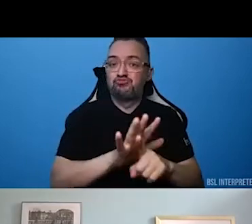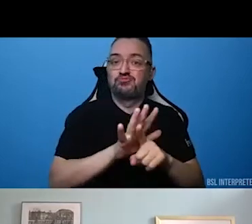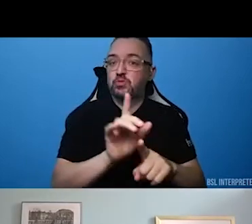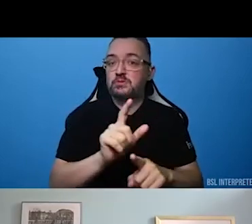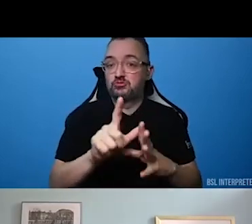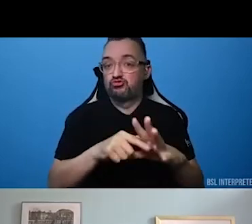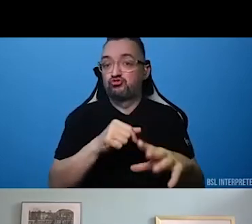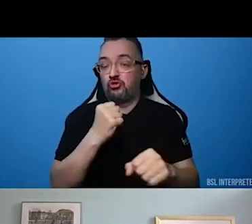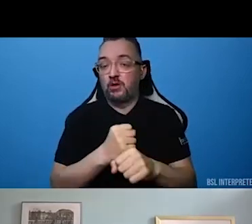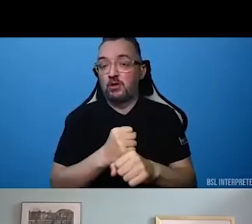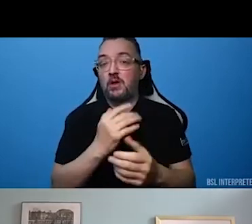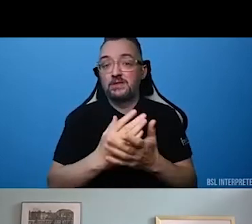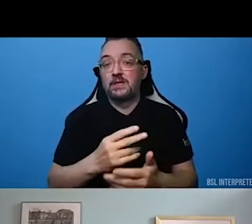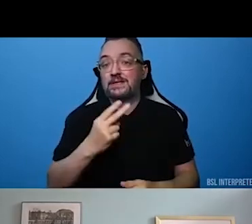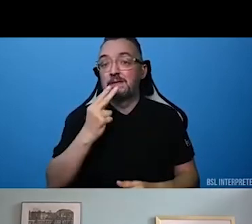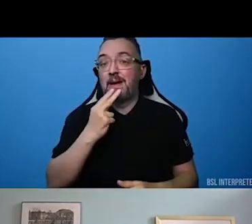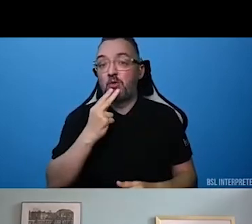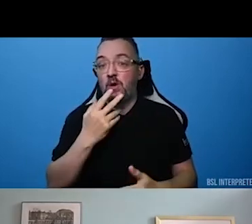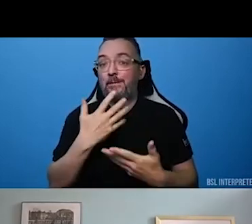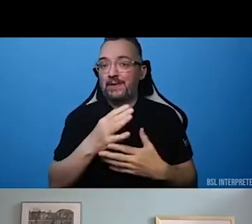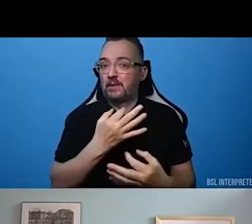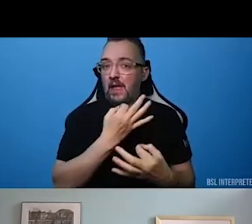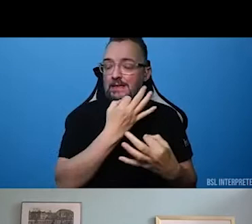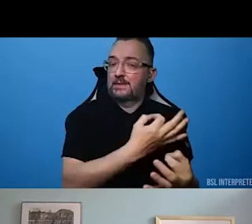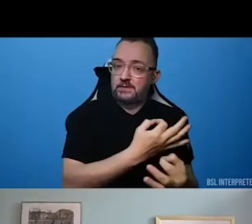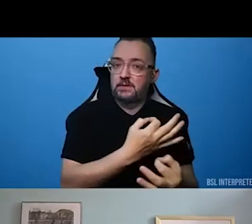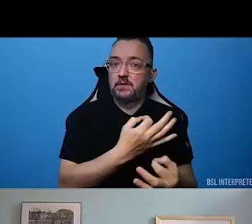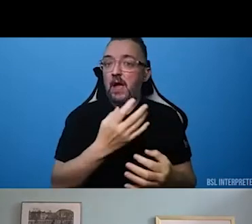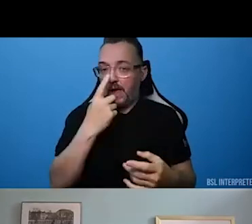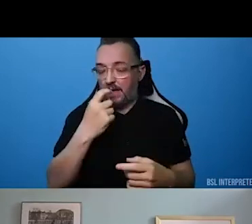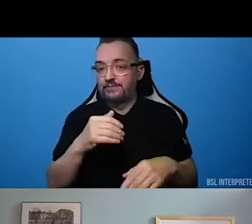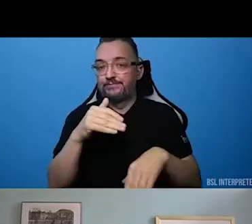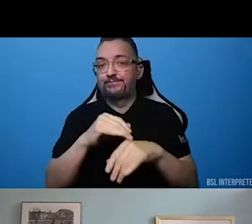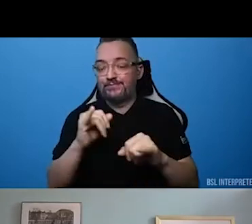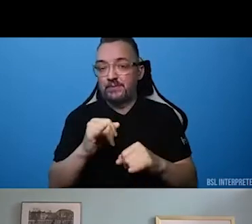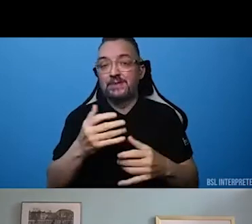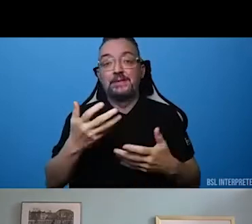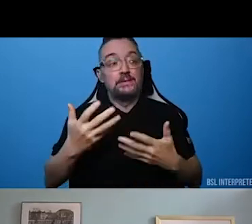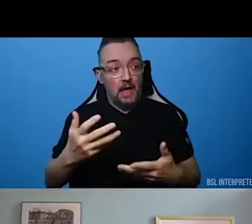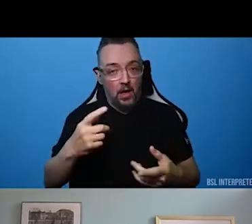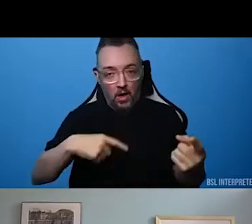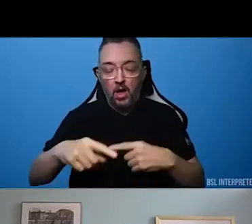Tobacco is a particularly addictive and harmful substance which we're only nowadays beginning to legislate against